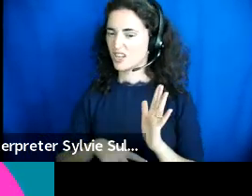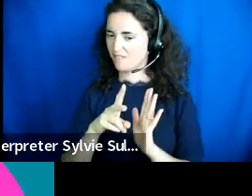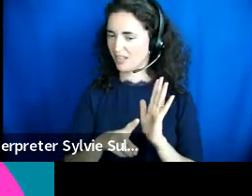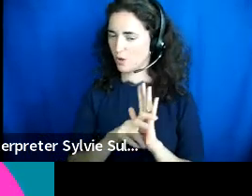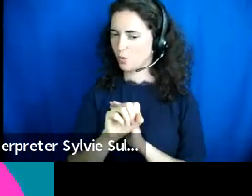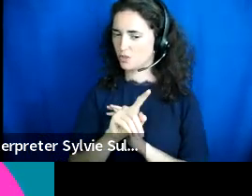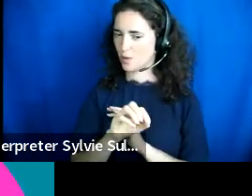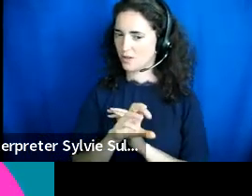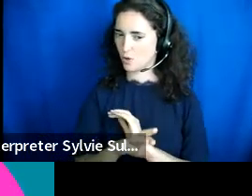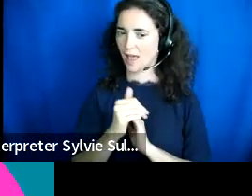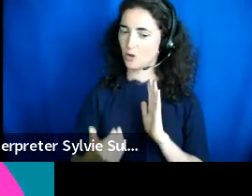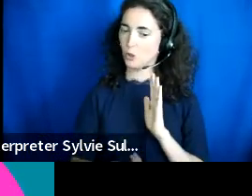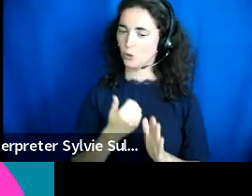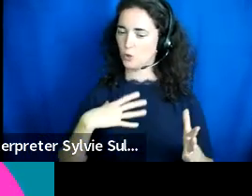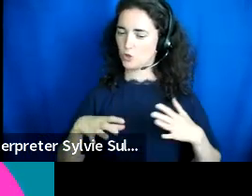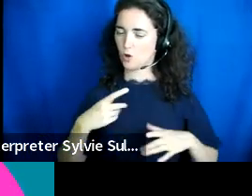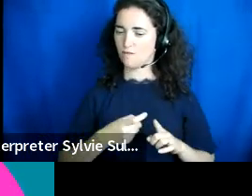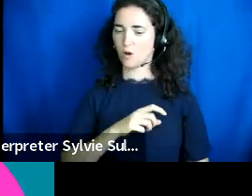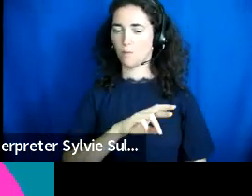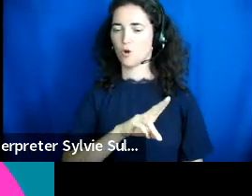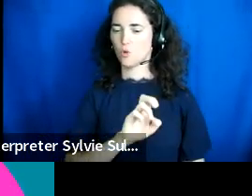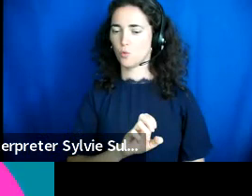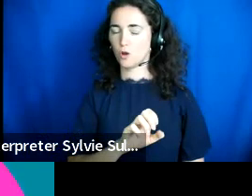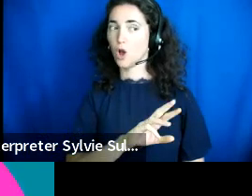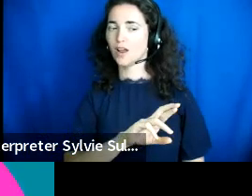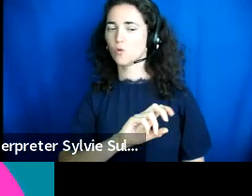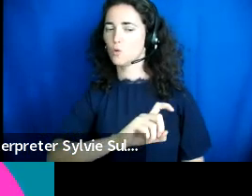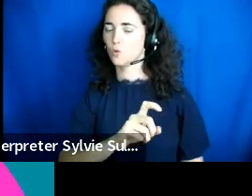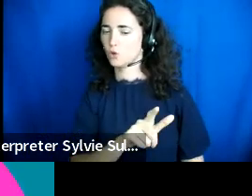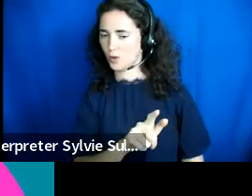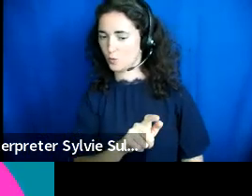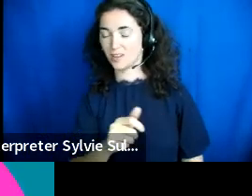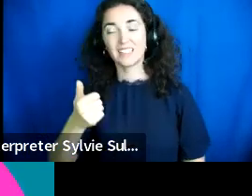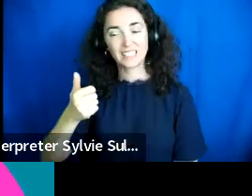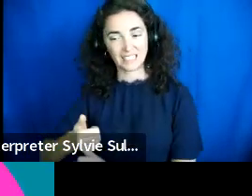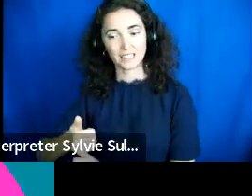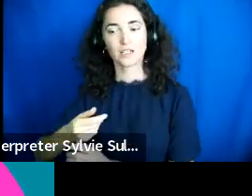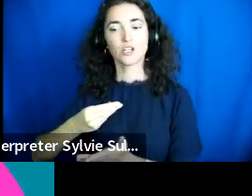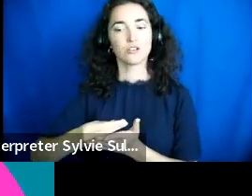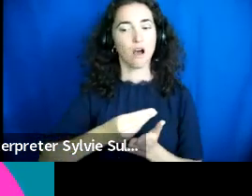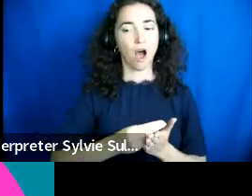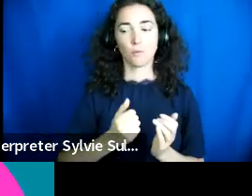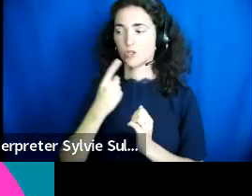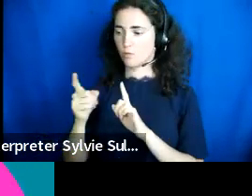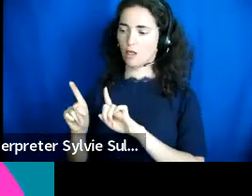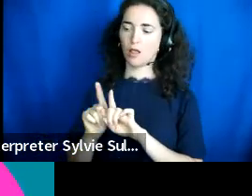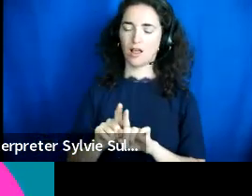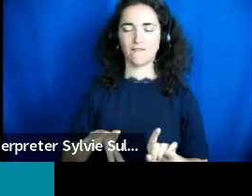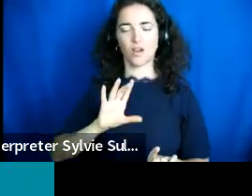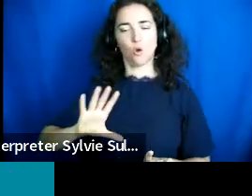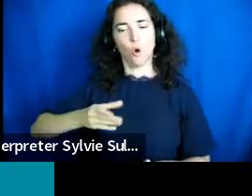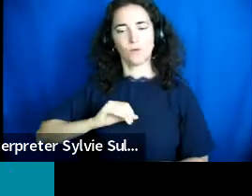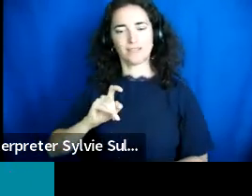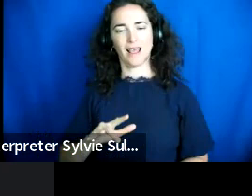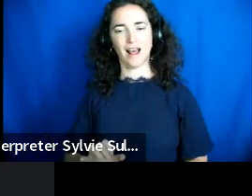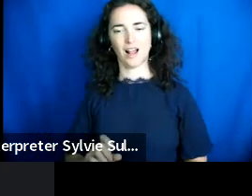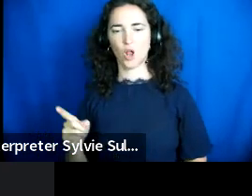wearing his new shirt from Ru 21 where each camper got to shop with personal shoppers to find their very own style.